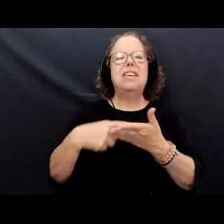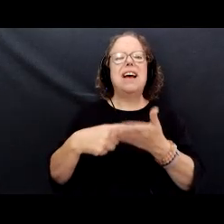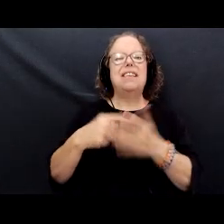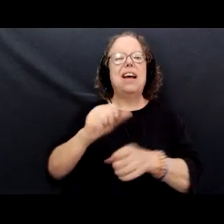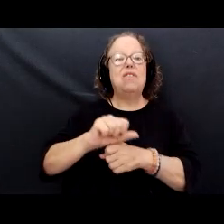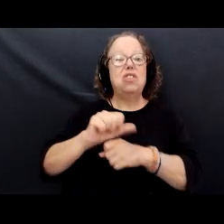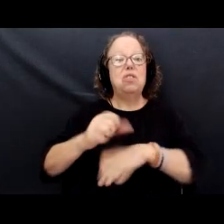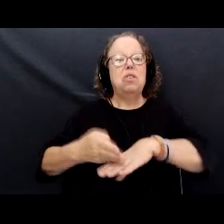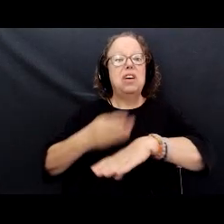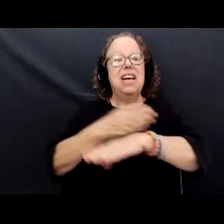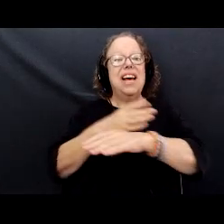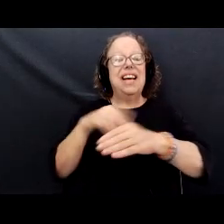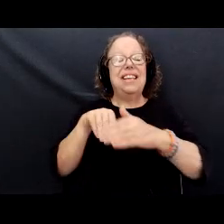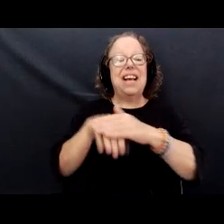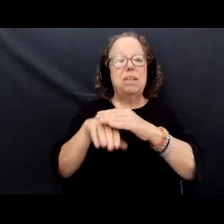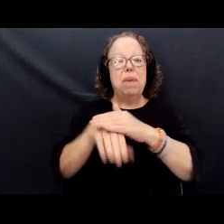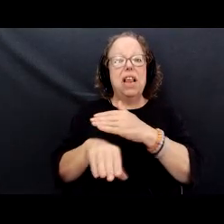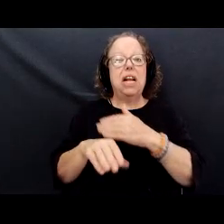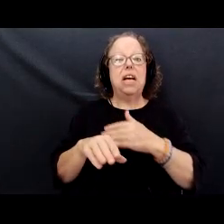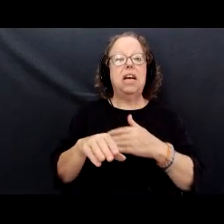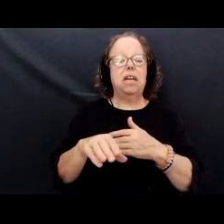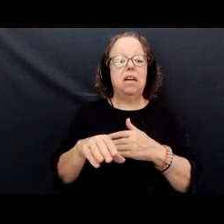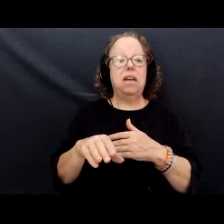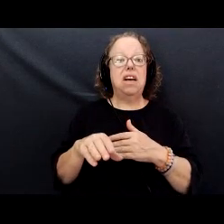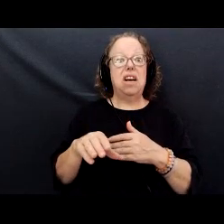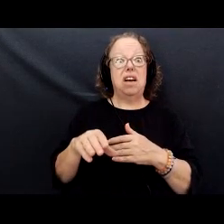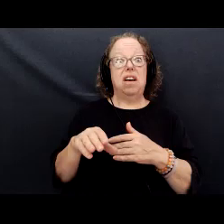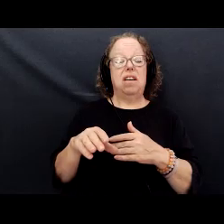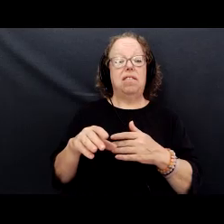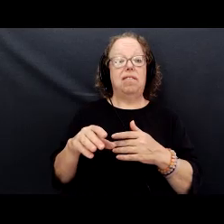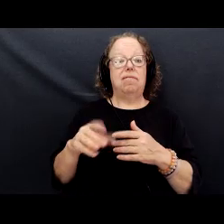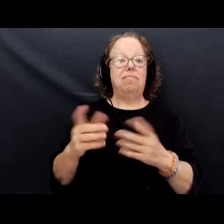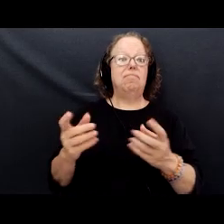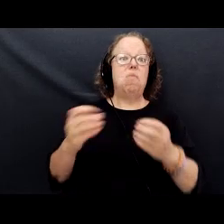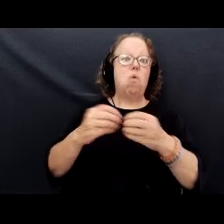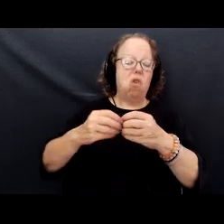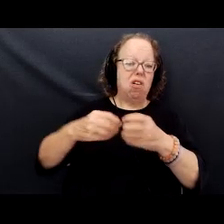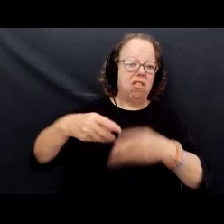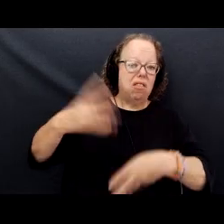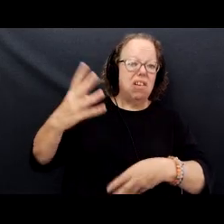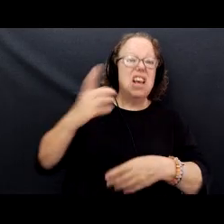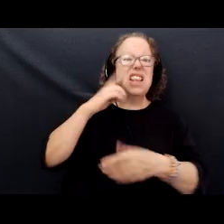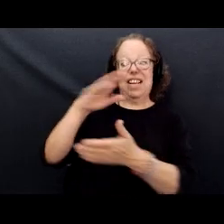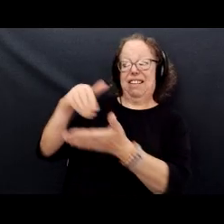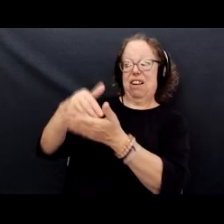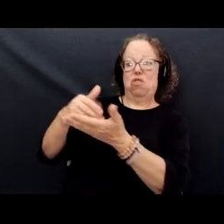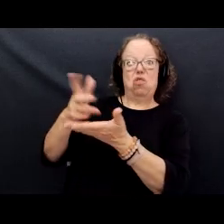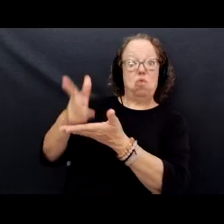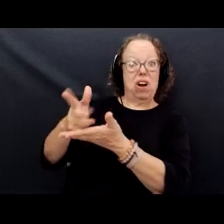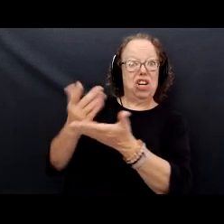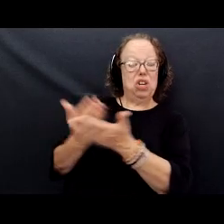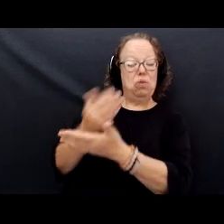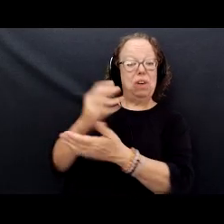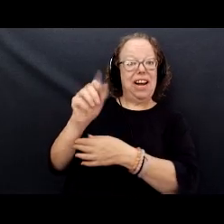accessibility across further items like the central garage. A new ADA accessible site is being